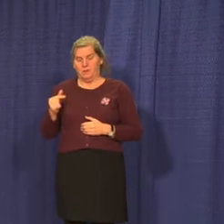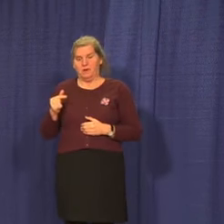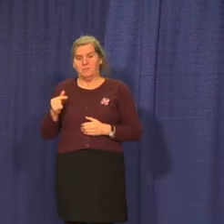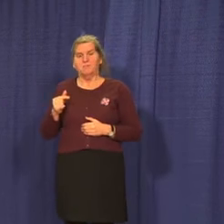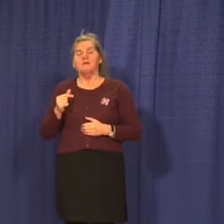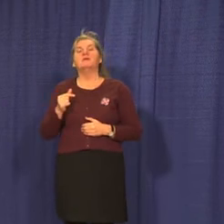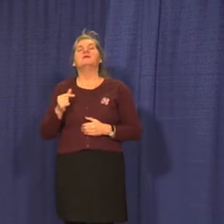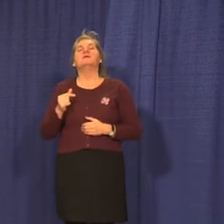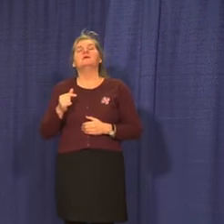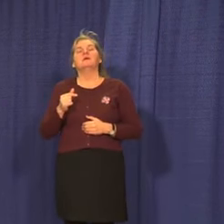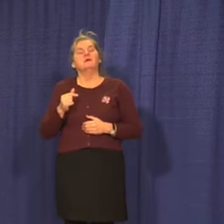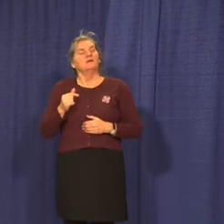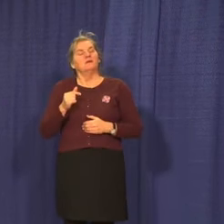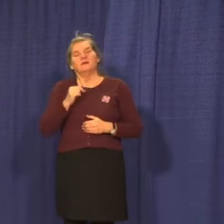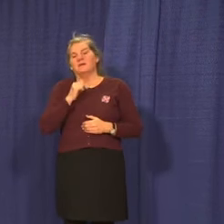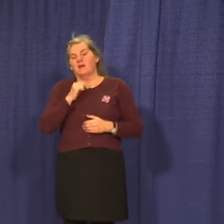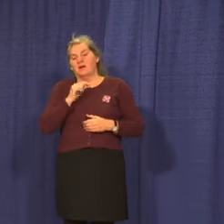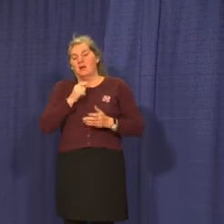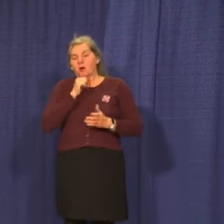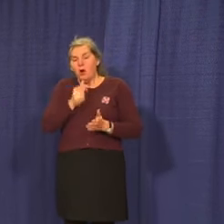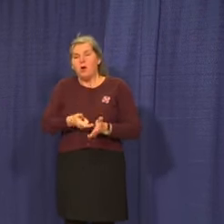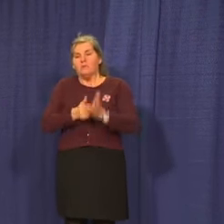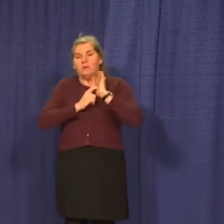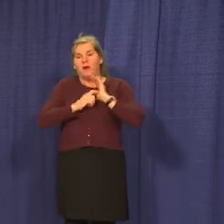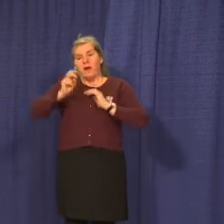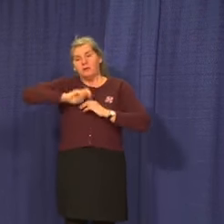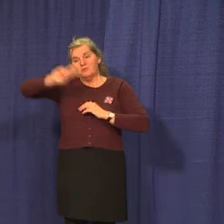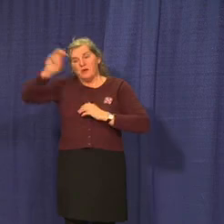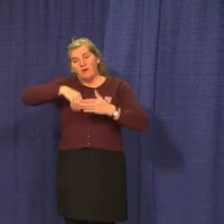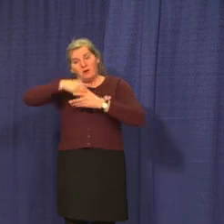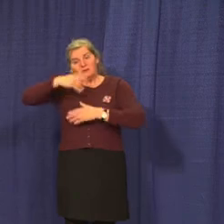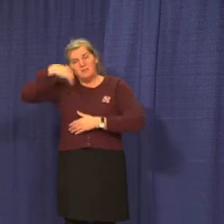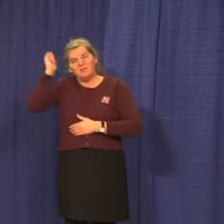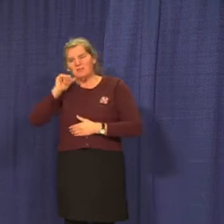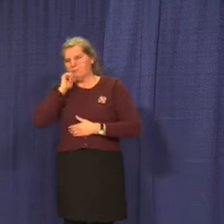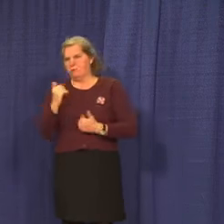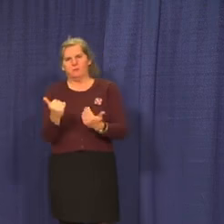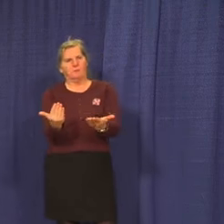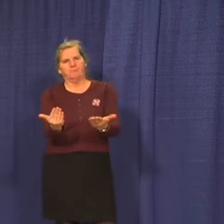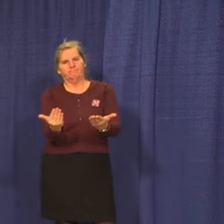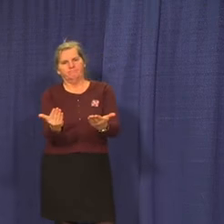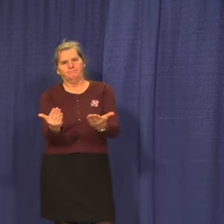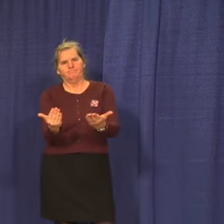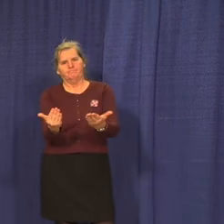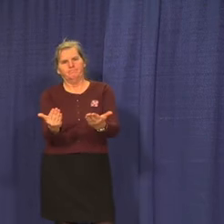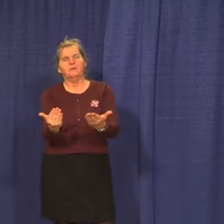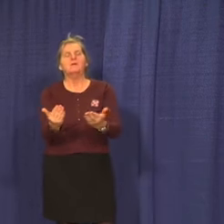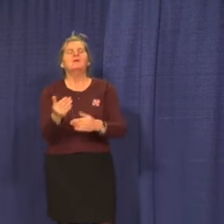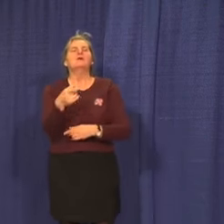TRAVEL OUTSIDE OF THE TERRITORY. WE ALSO ASK YUKONERS' TO THINK CAREFULLY ABOUT THE NEED TO